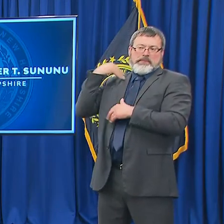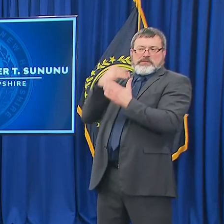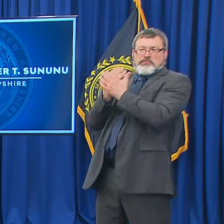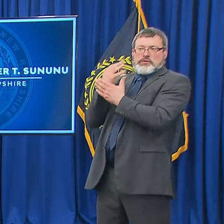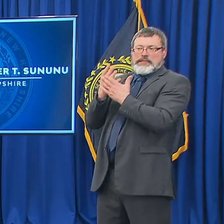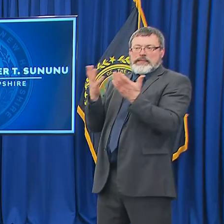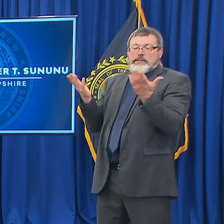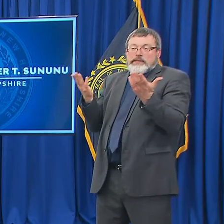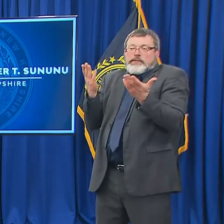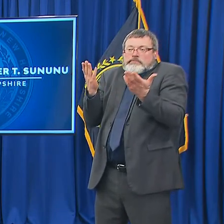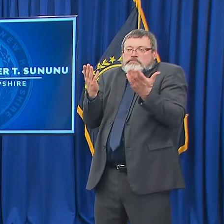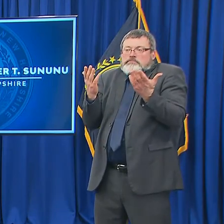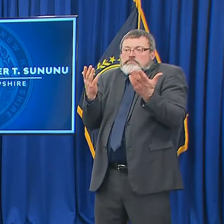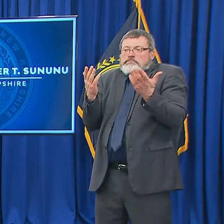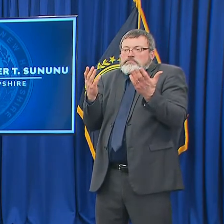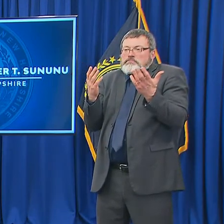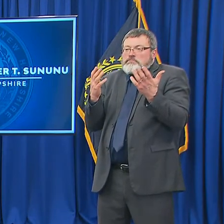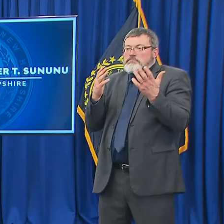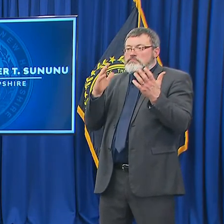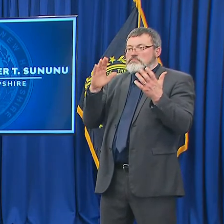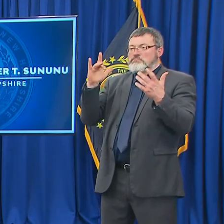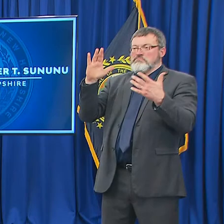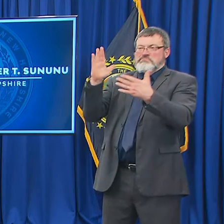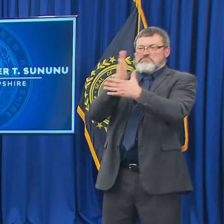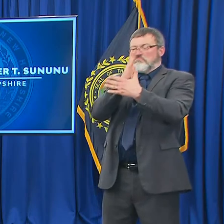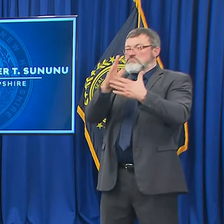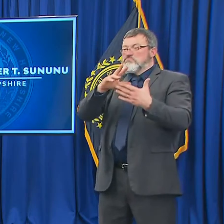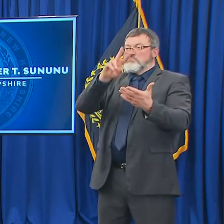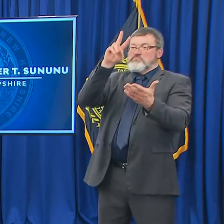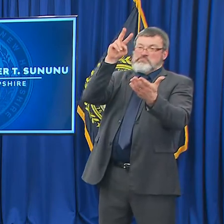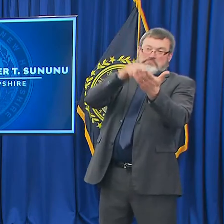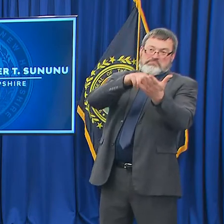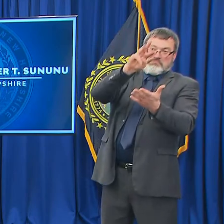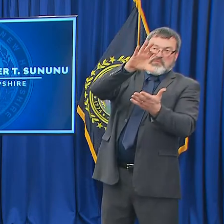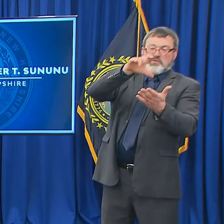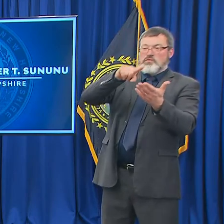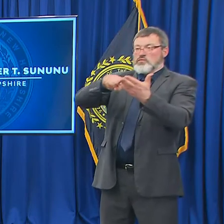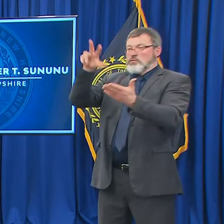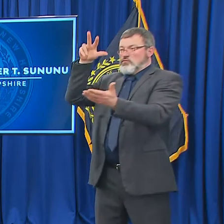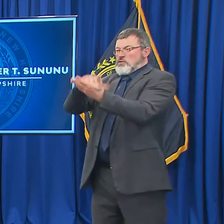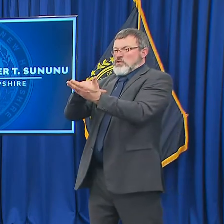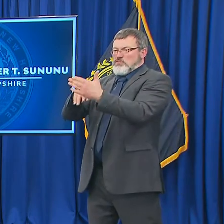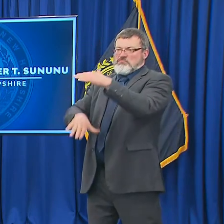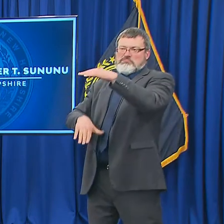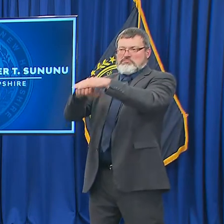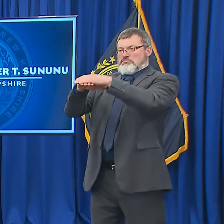that is when we would look out to exit external search. So we have some of our search facilities